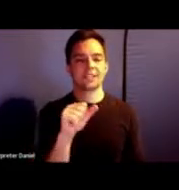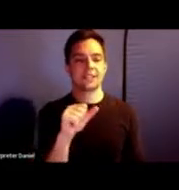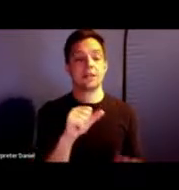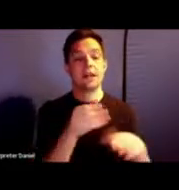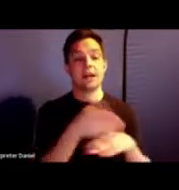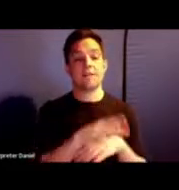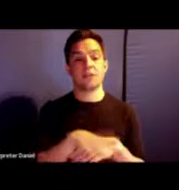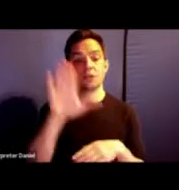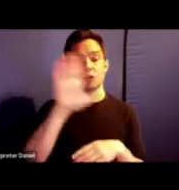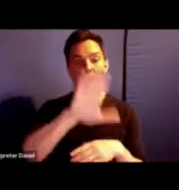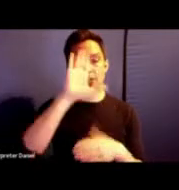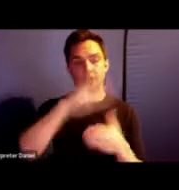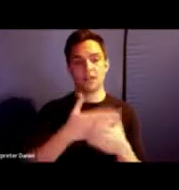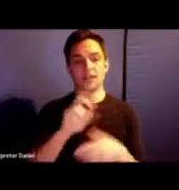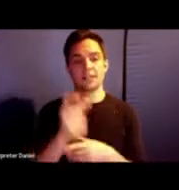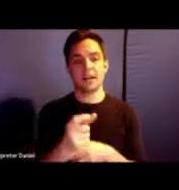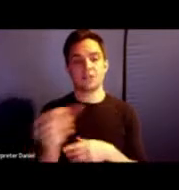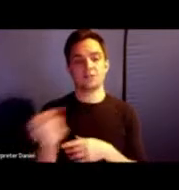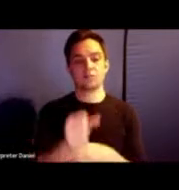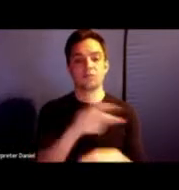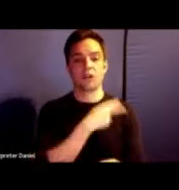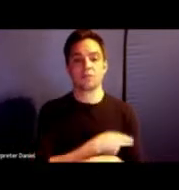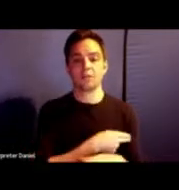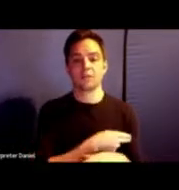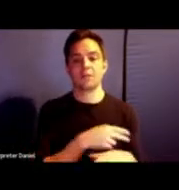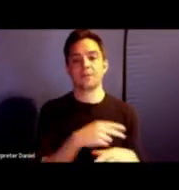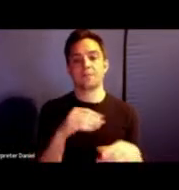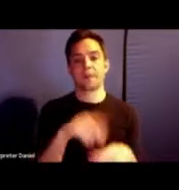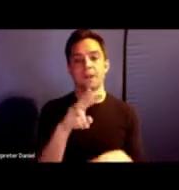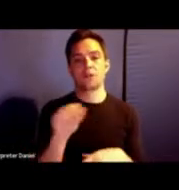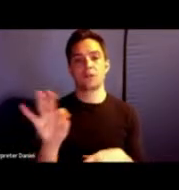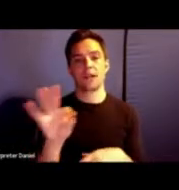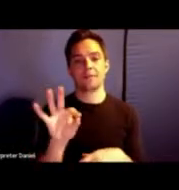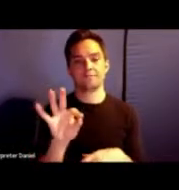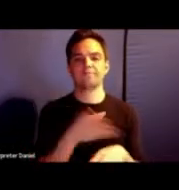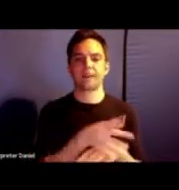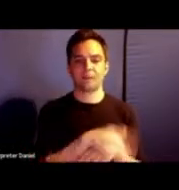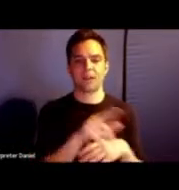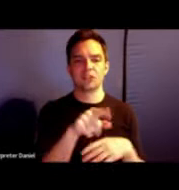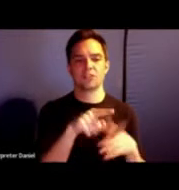hospitalization and diagnoses, and diagnosis in 2009. Nate